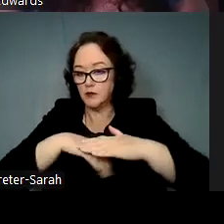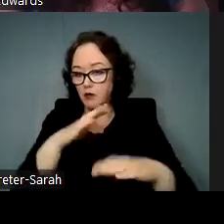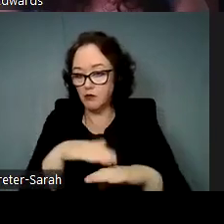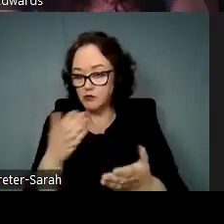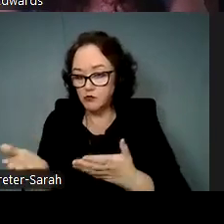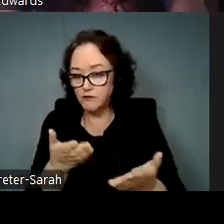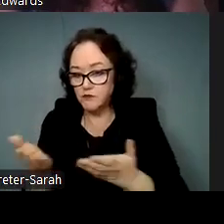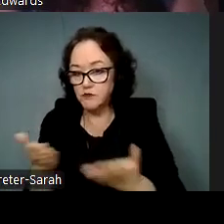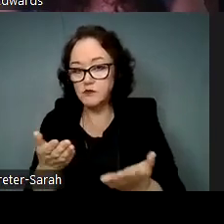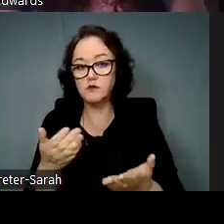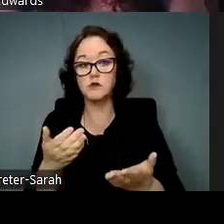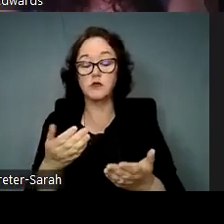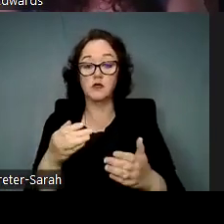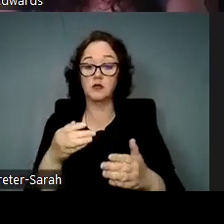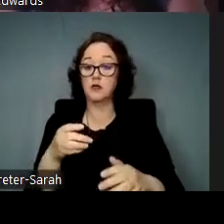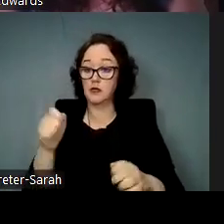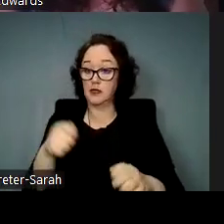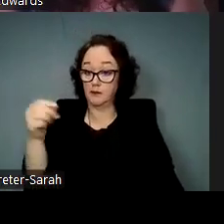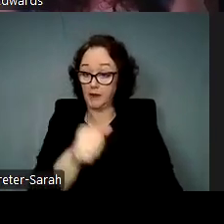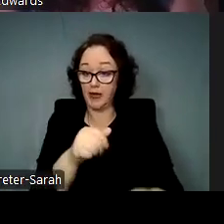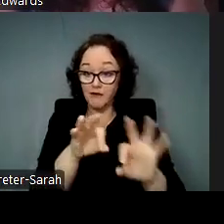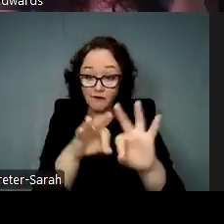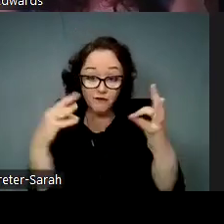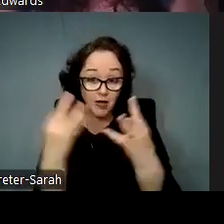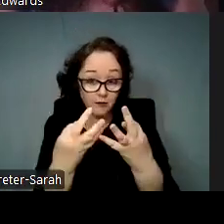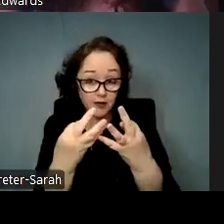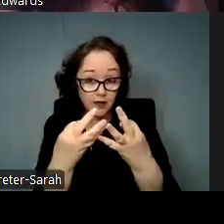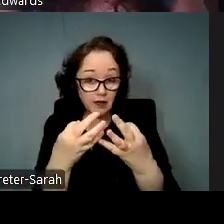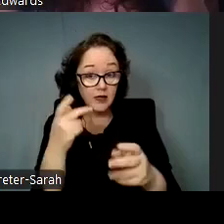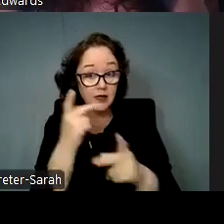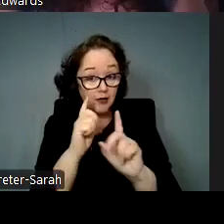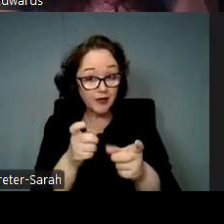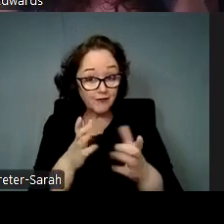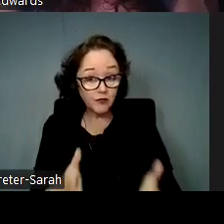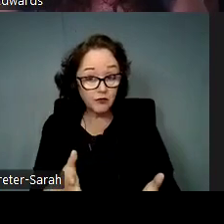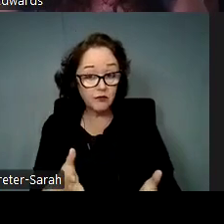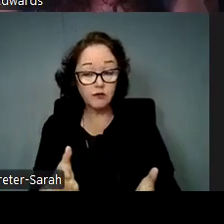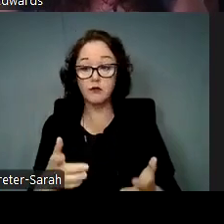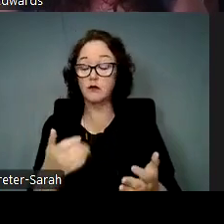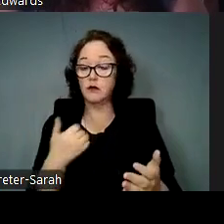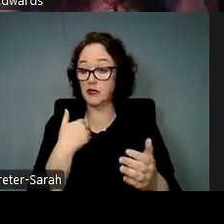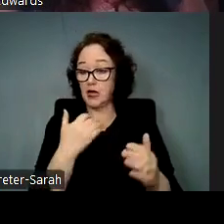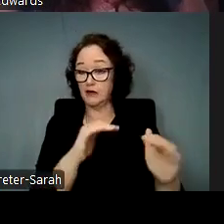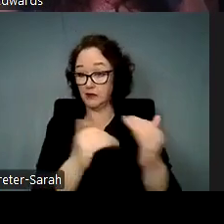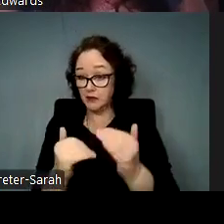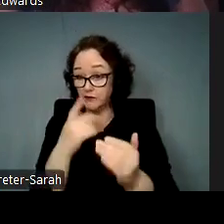can pay family caregivers to provide those services, and any limits there may be on them. There's a lot of issues that are